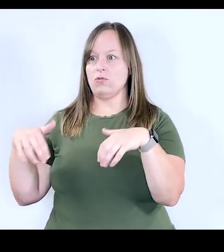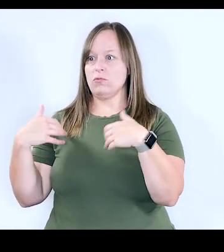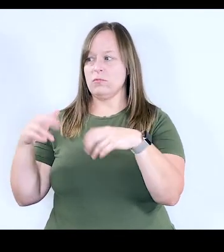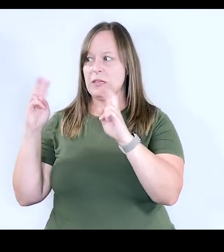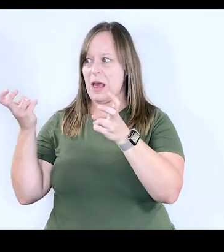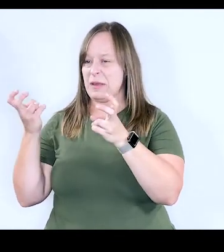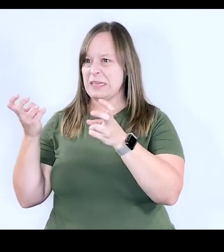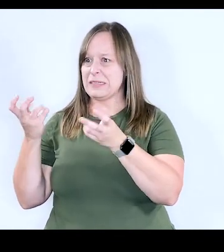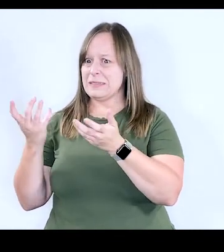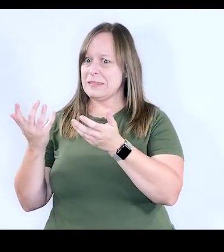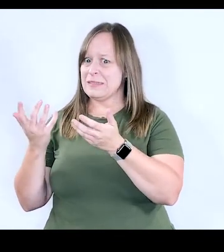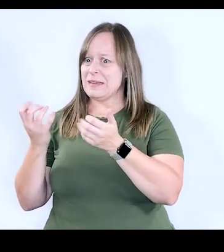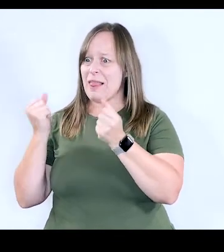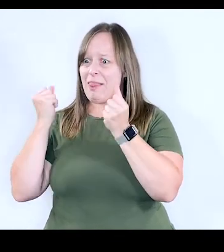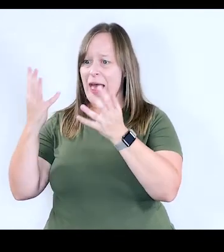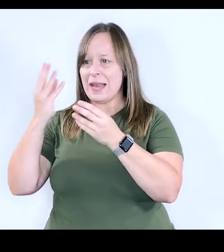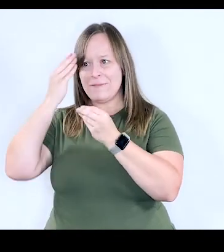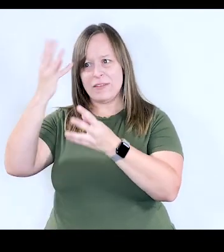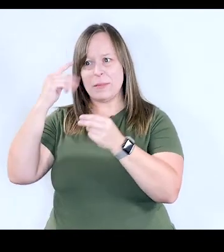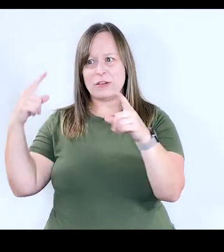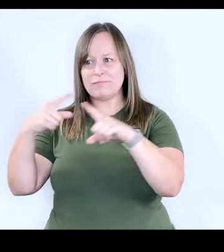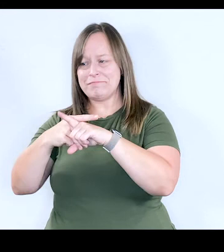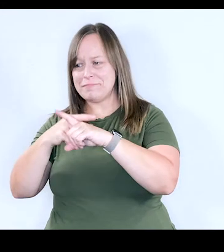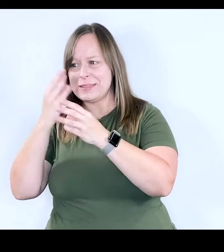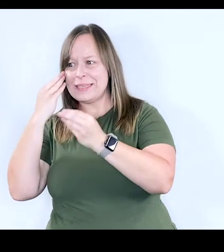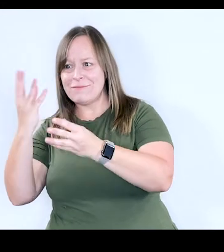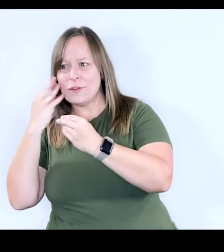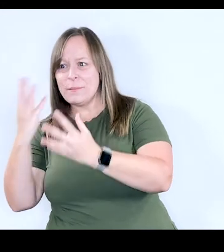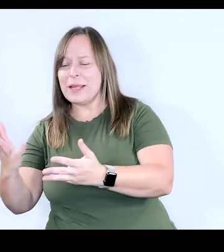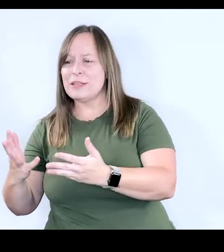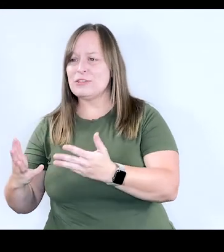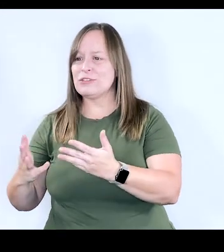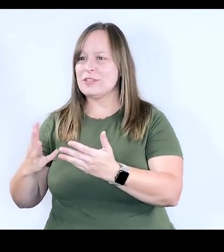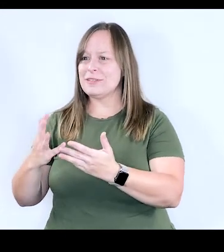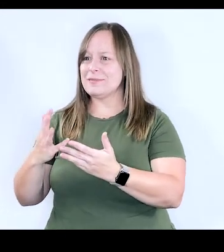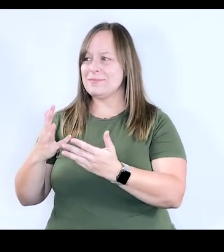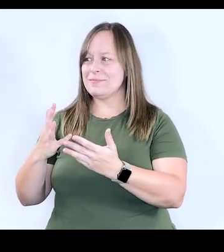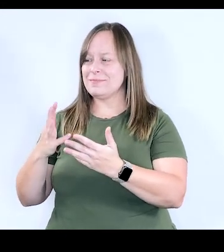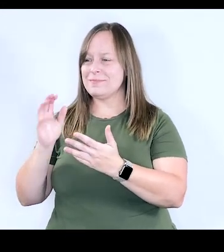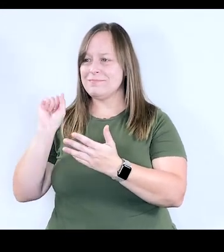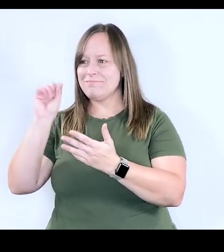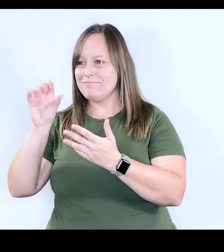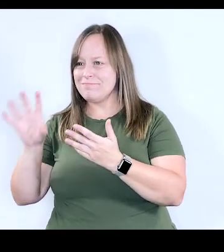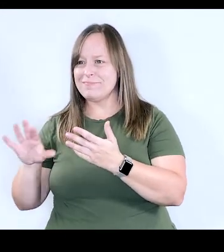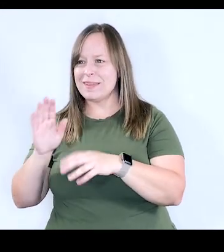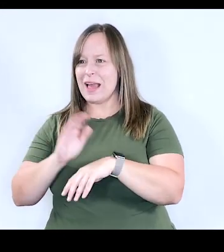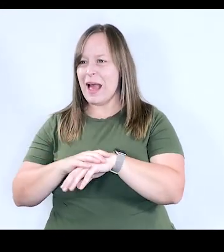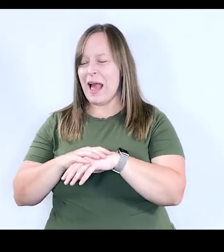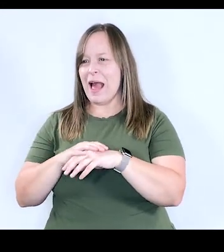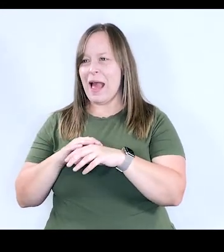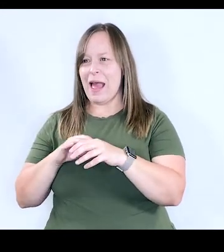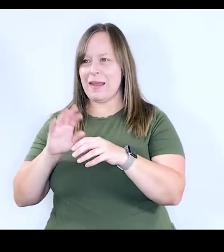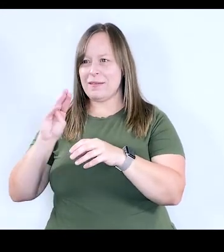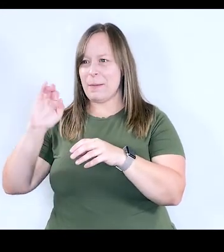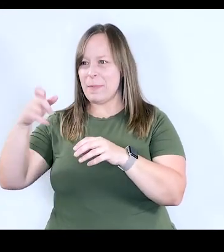And, certainly, there's a lot of conflicting information that is being put out on compensatory education